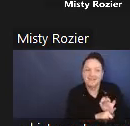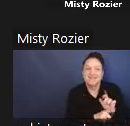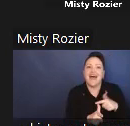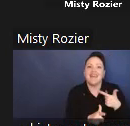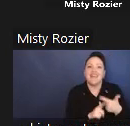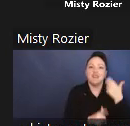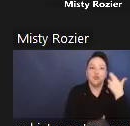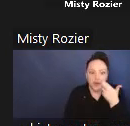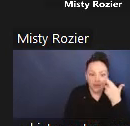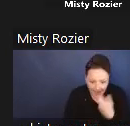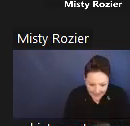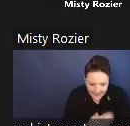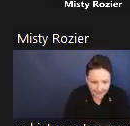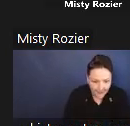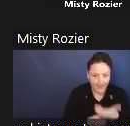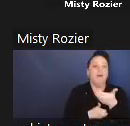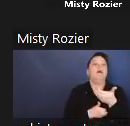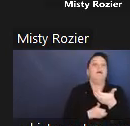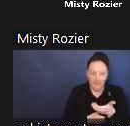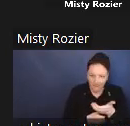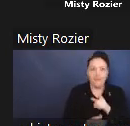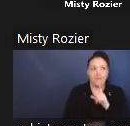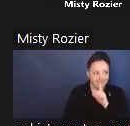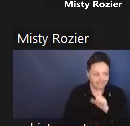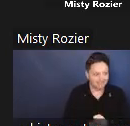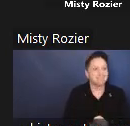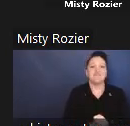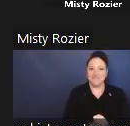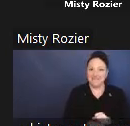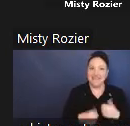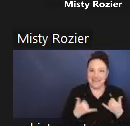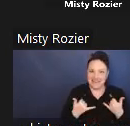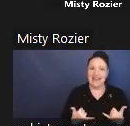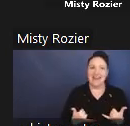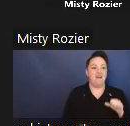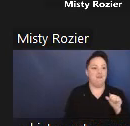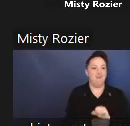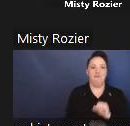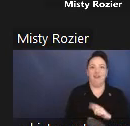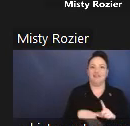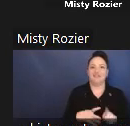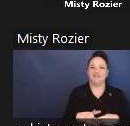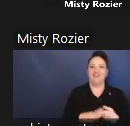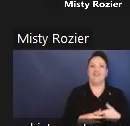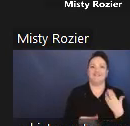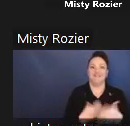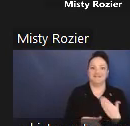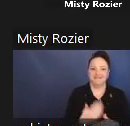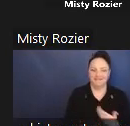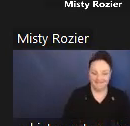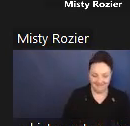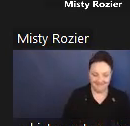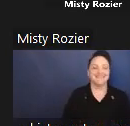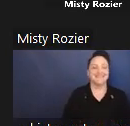so we're really excited with this partnership and all the work that's being done. So thank you.